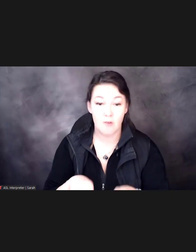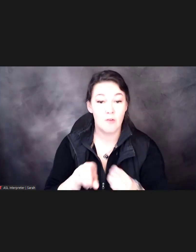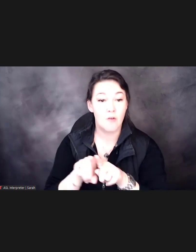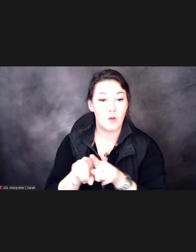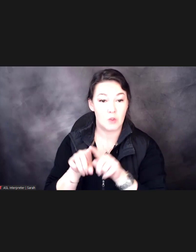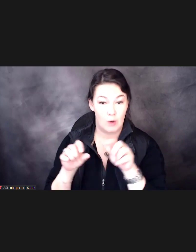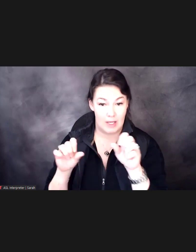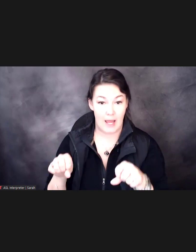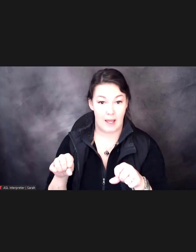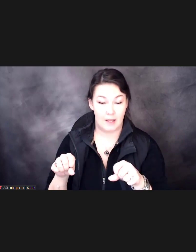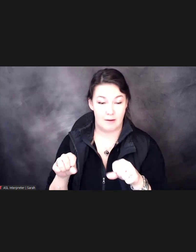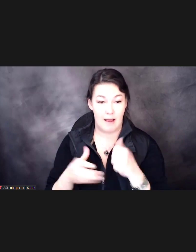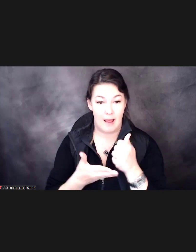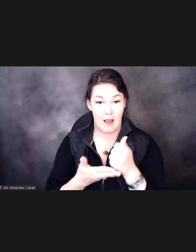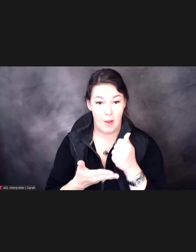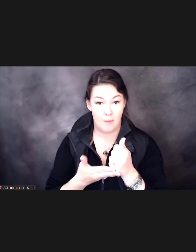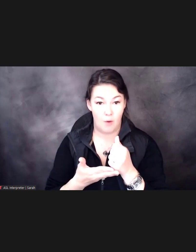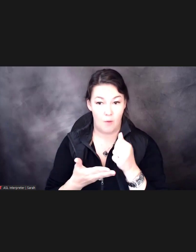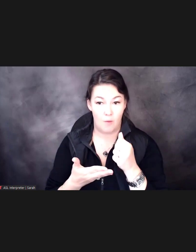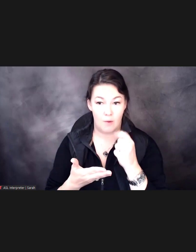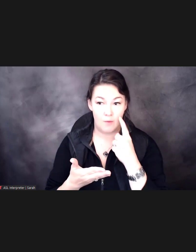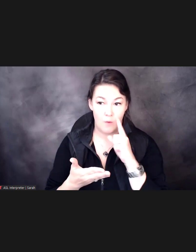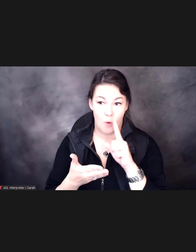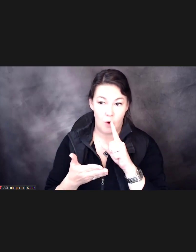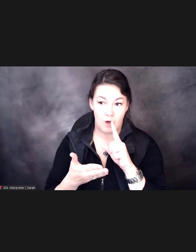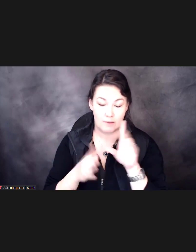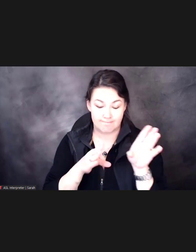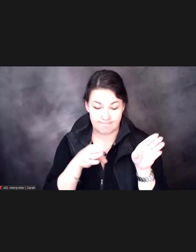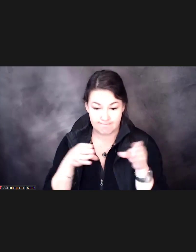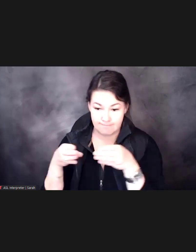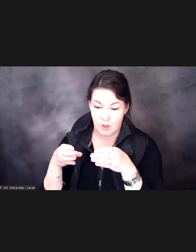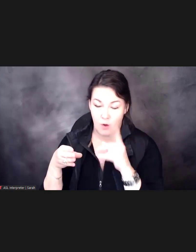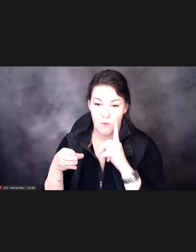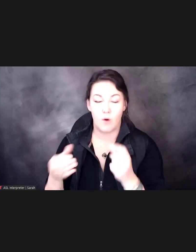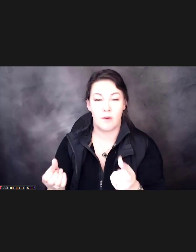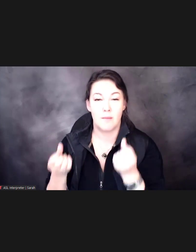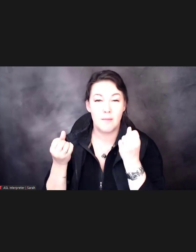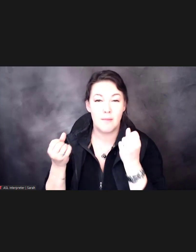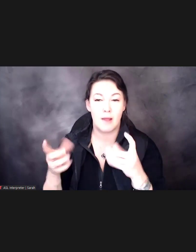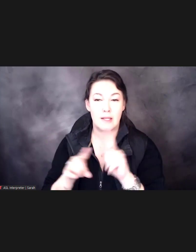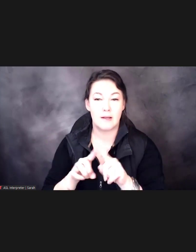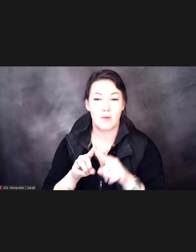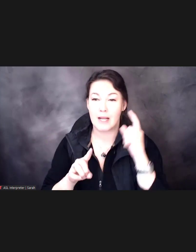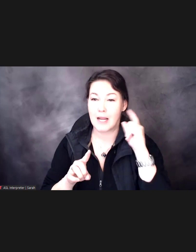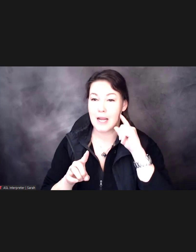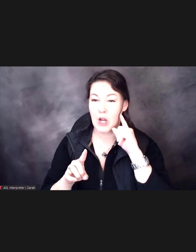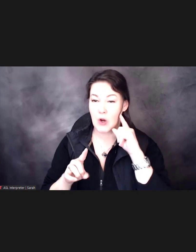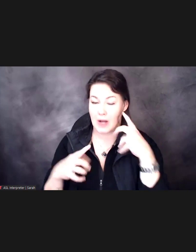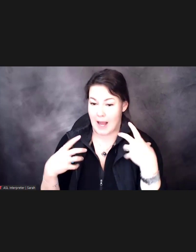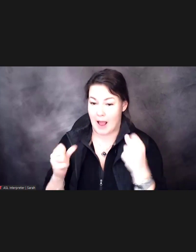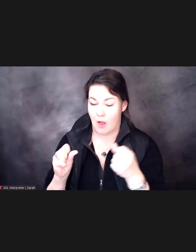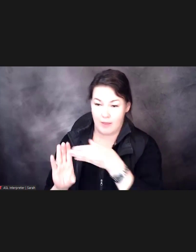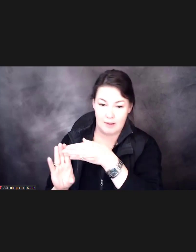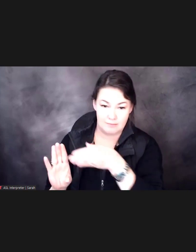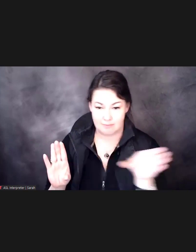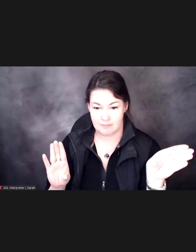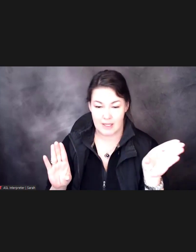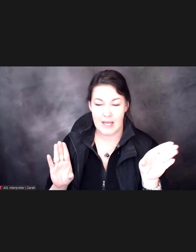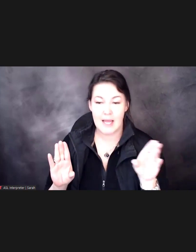In addition, it can be, um, helpful in drawing attention to a broader range of hearing health conditions that may need further medical attention.